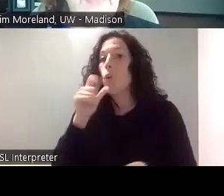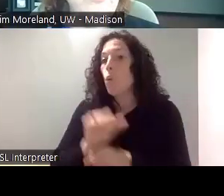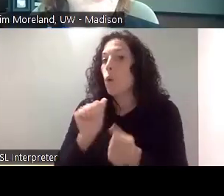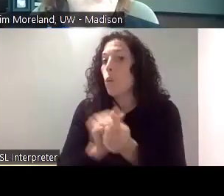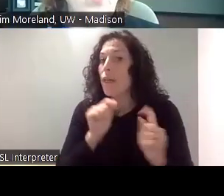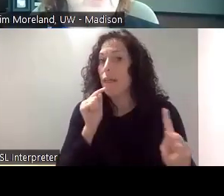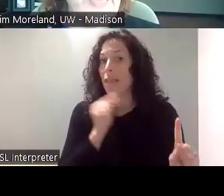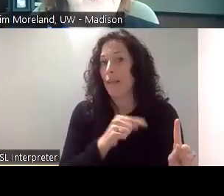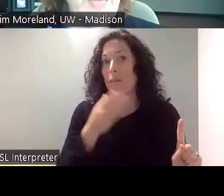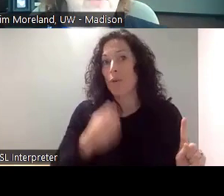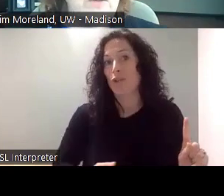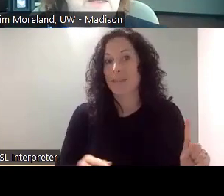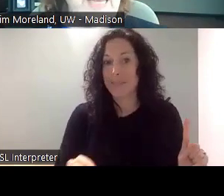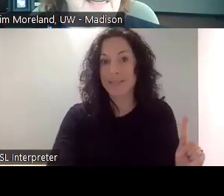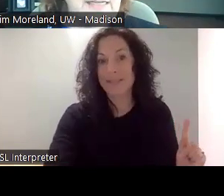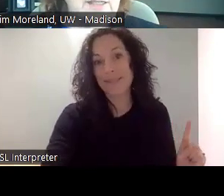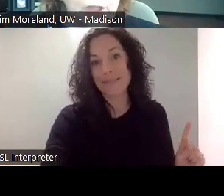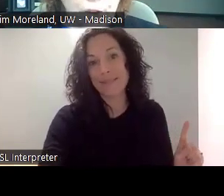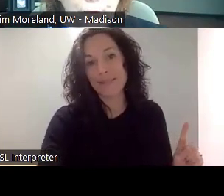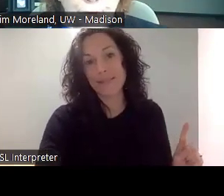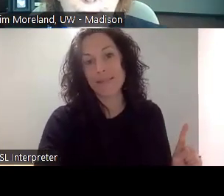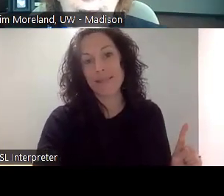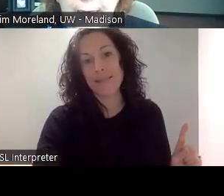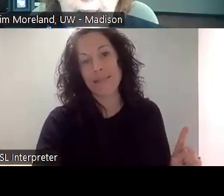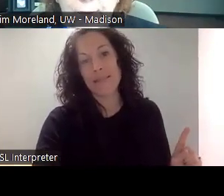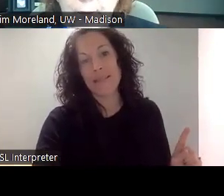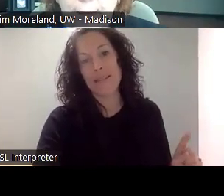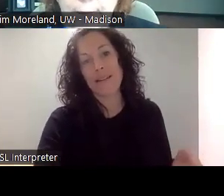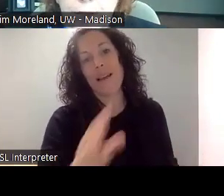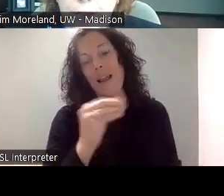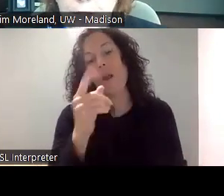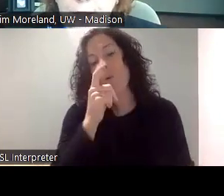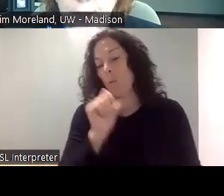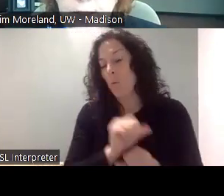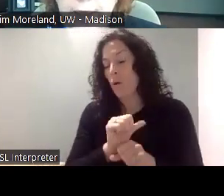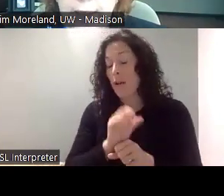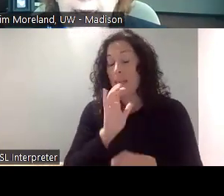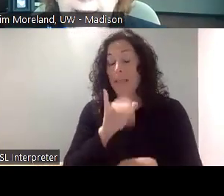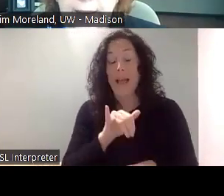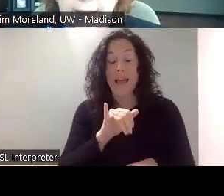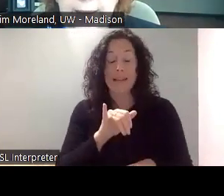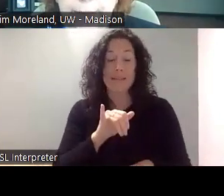and who work in that institution. So just a little scare tactic there,